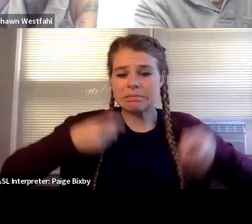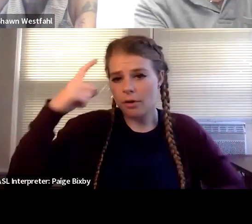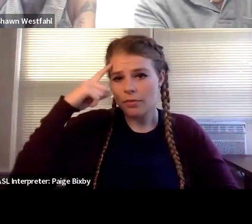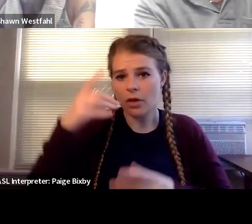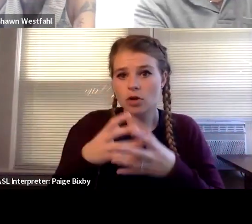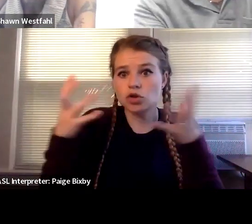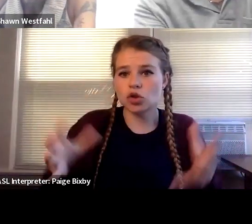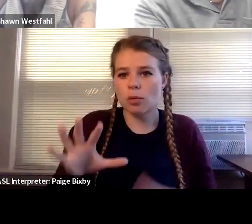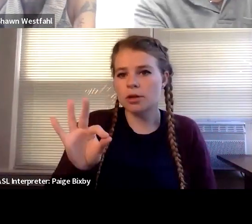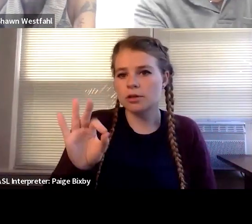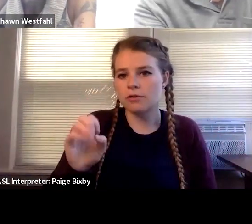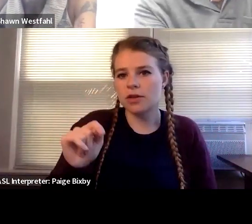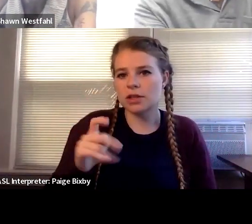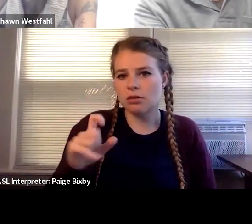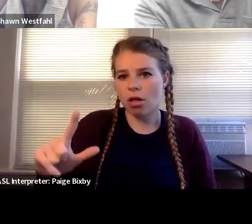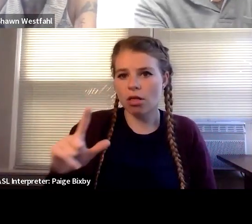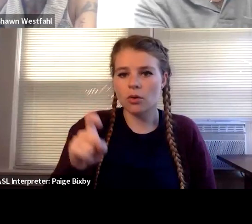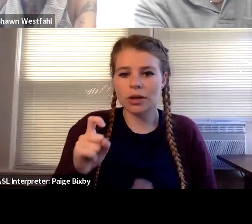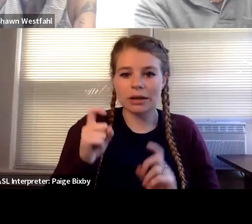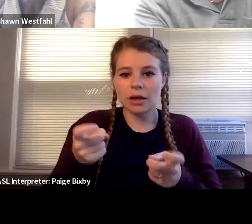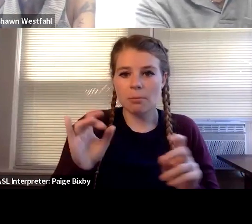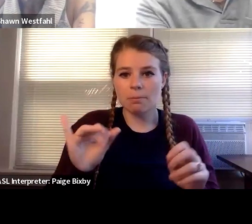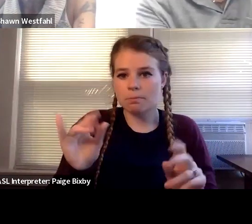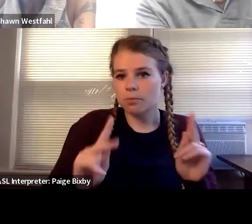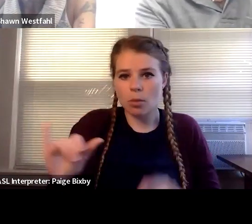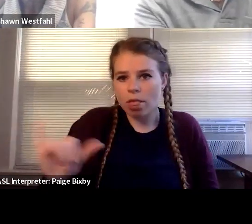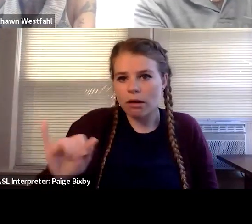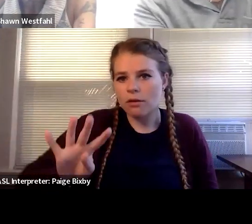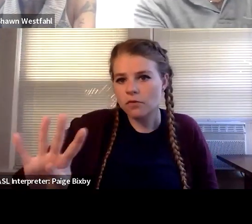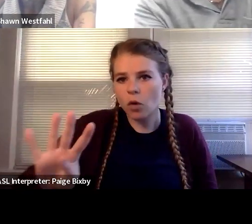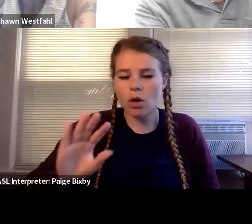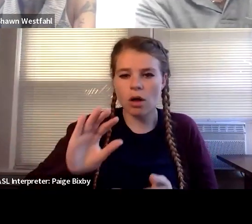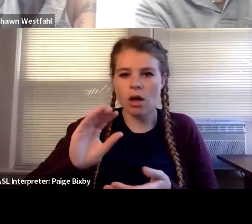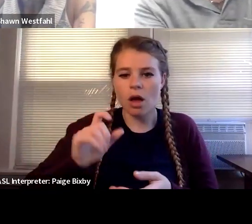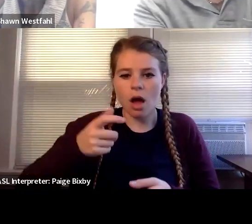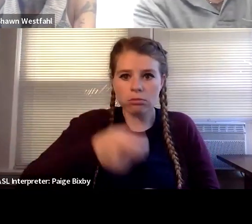that we needed to give people like four doses of Narcan, but that wasn't actually the case.